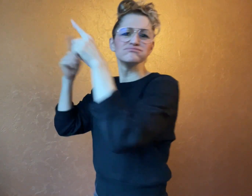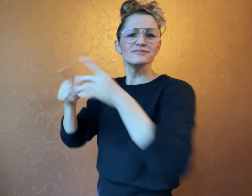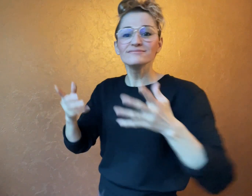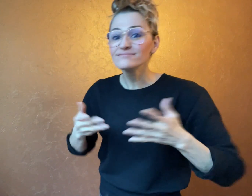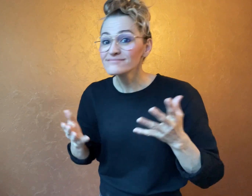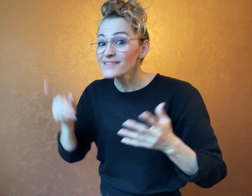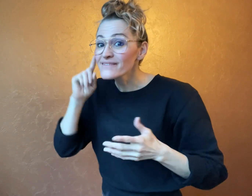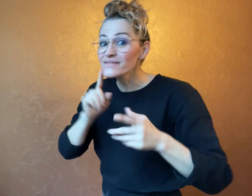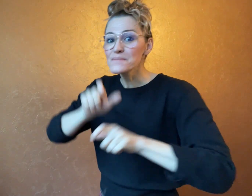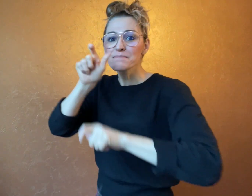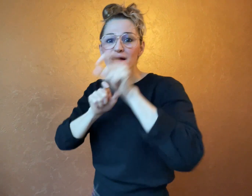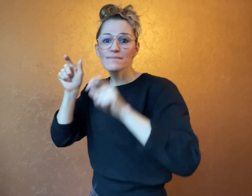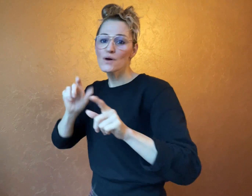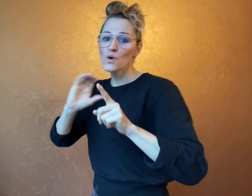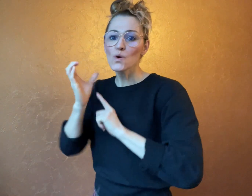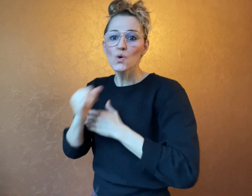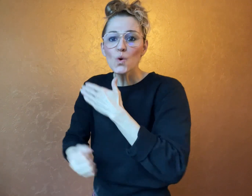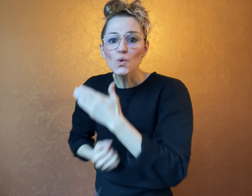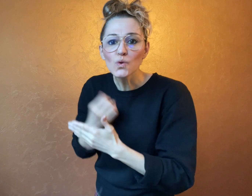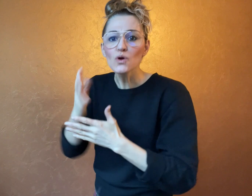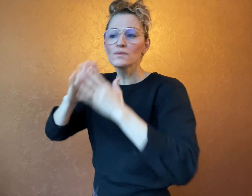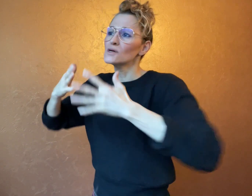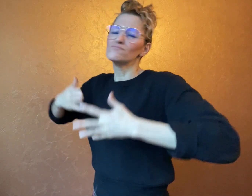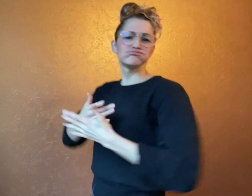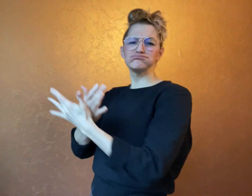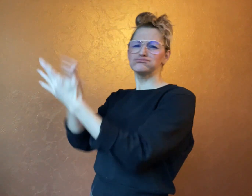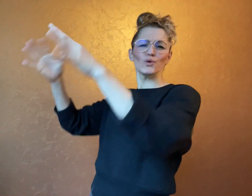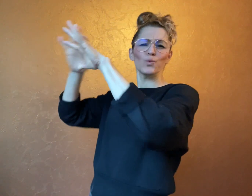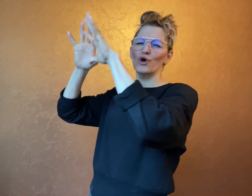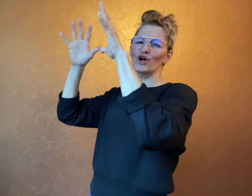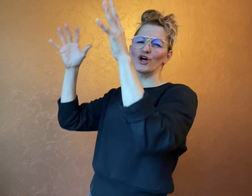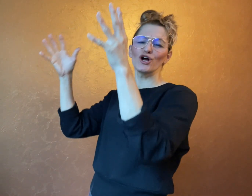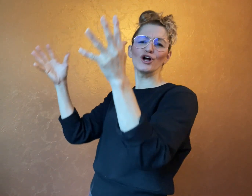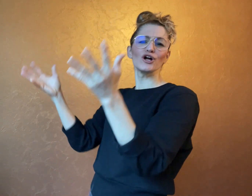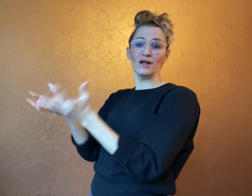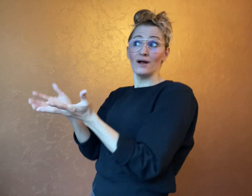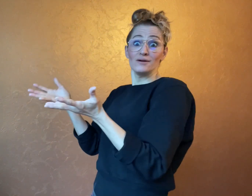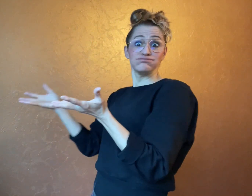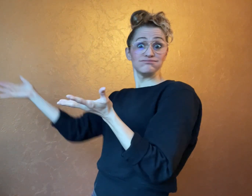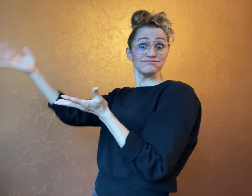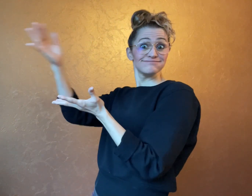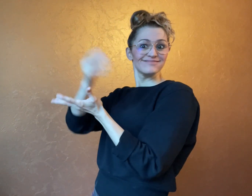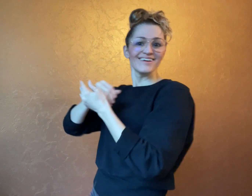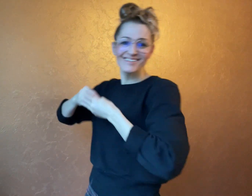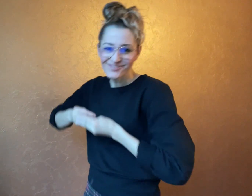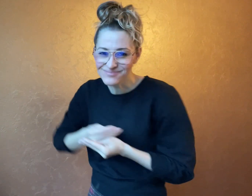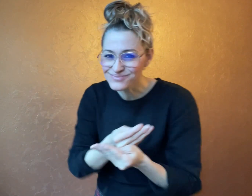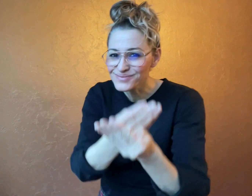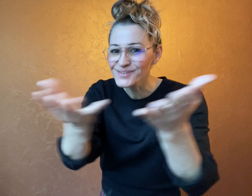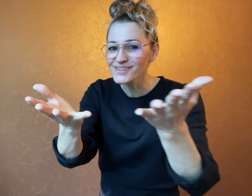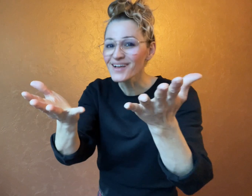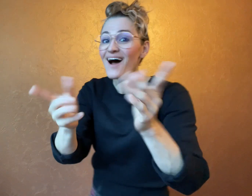about Deaf people, culture, and communities around the world.